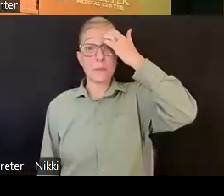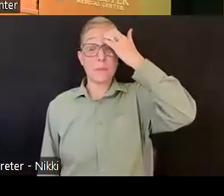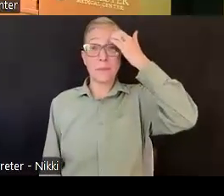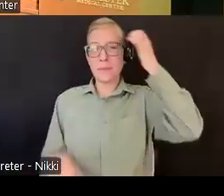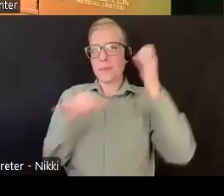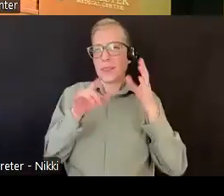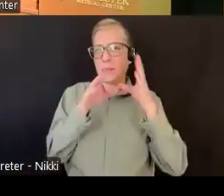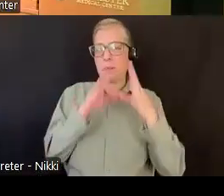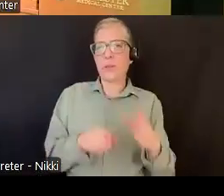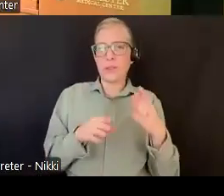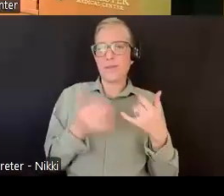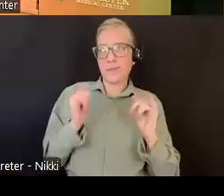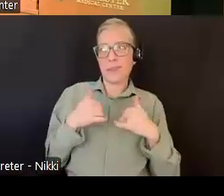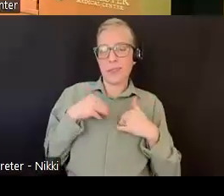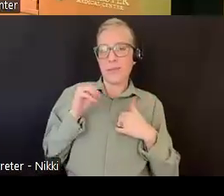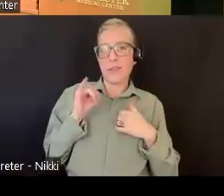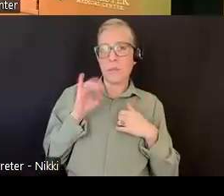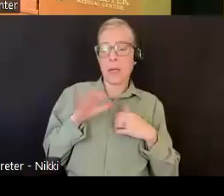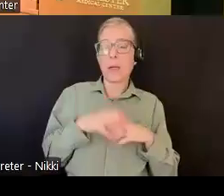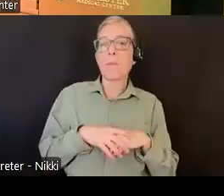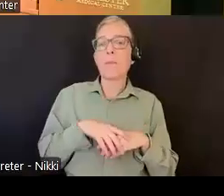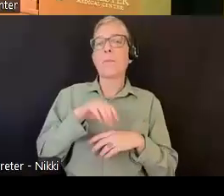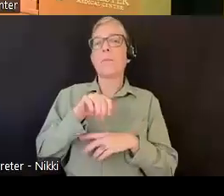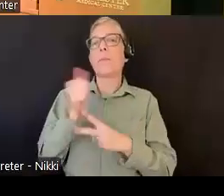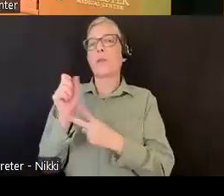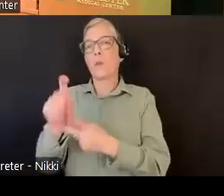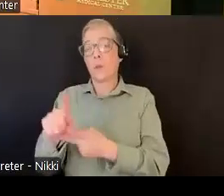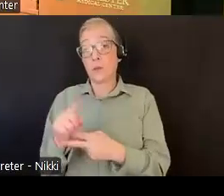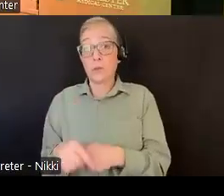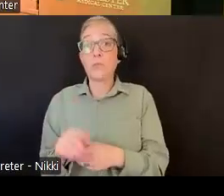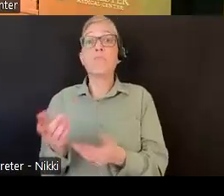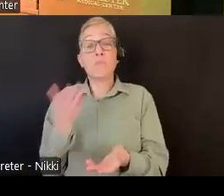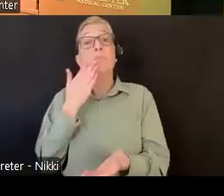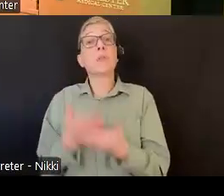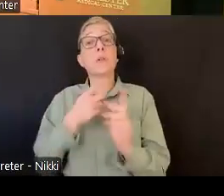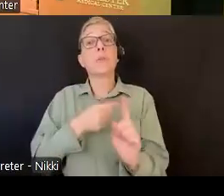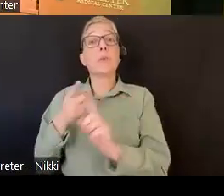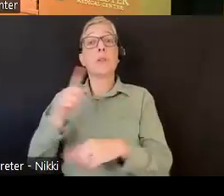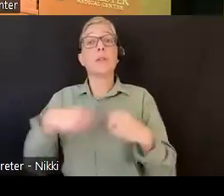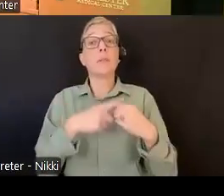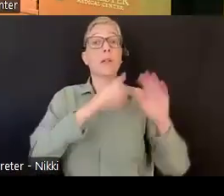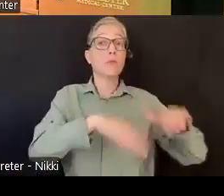one other question. Great points about children and the elderly. What about the rest of us?